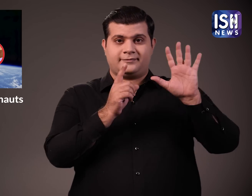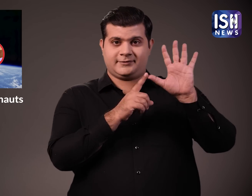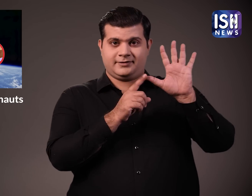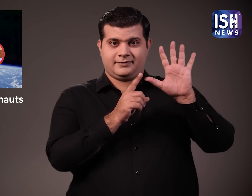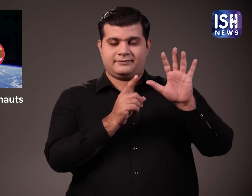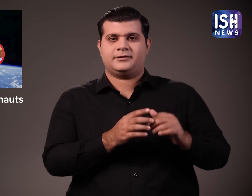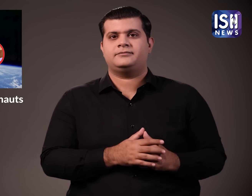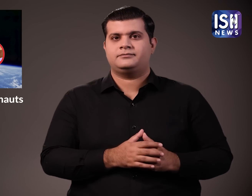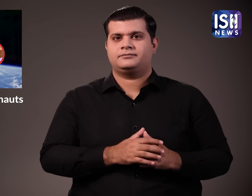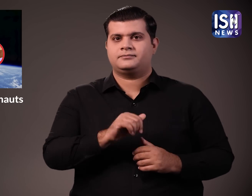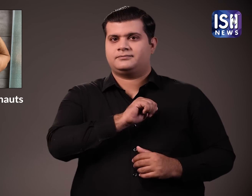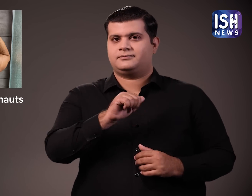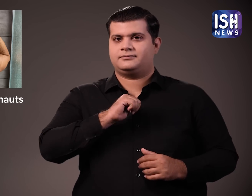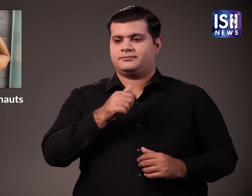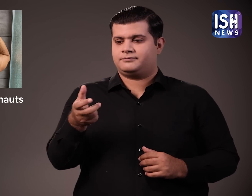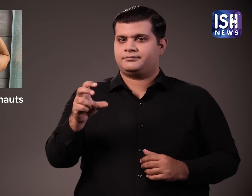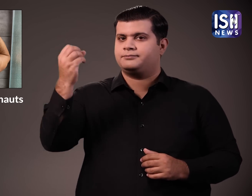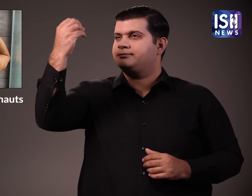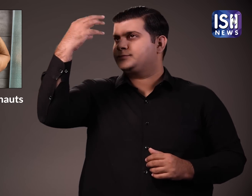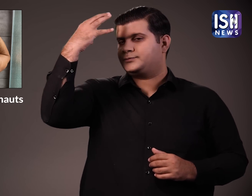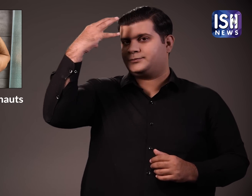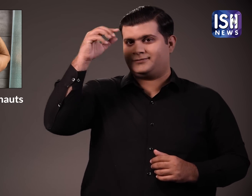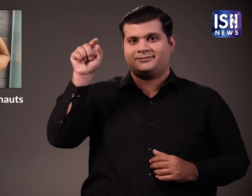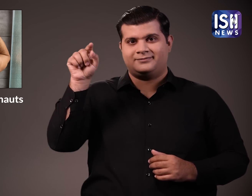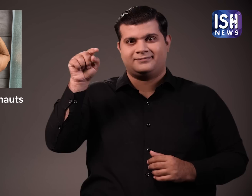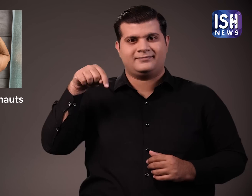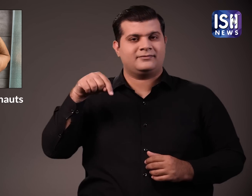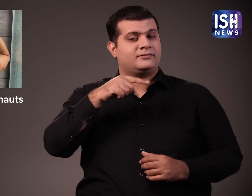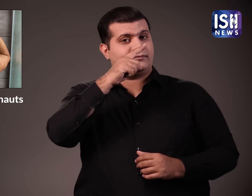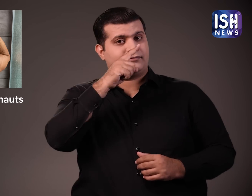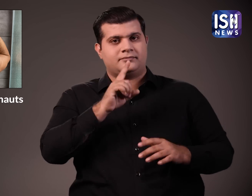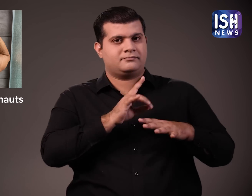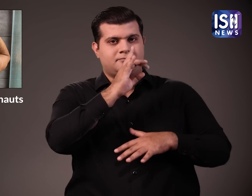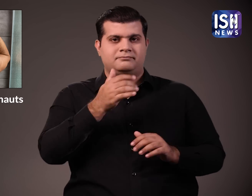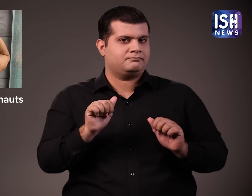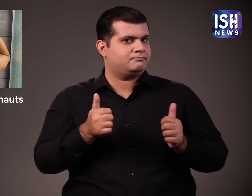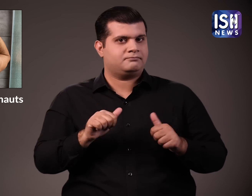5. Shower. In space you cannot shower.